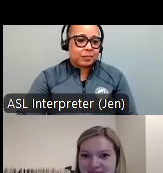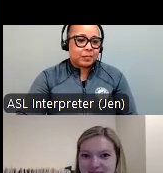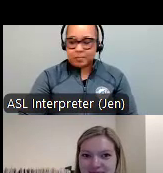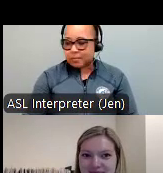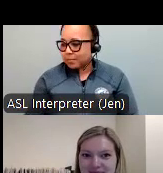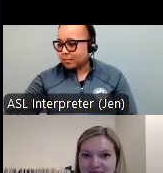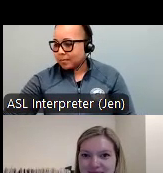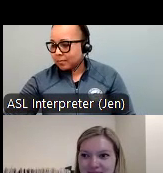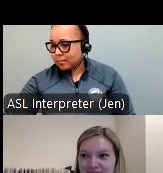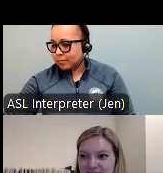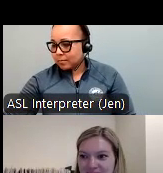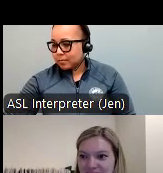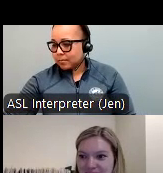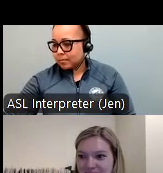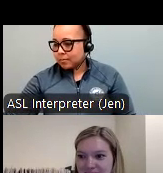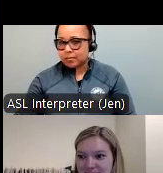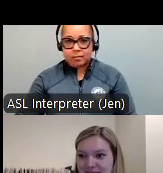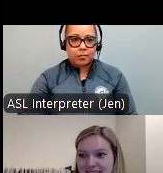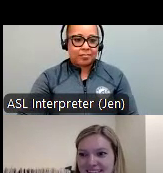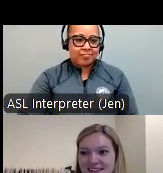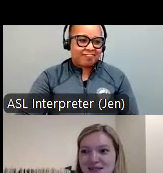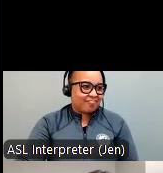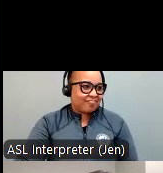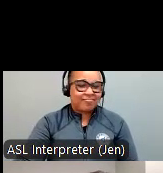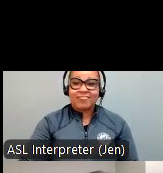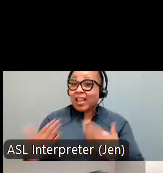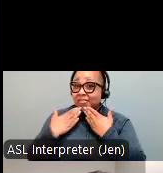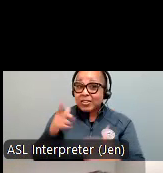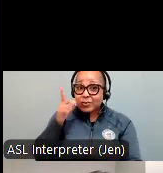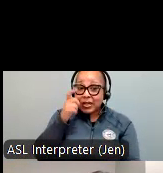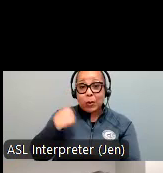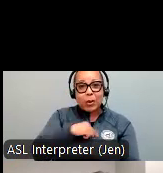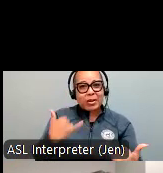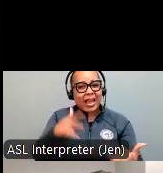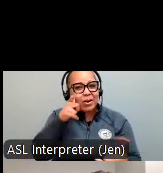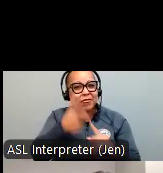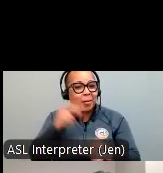Thanks, Christina. We will now hear from Nathaniel Kelly on